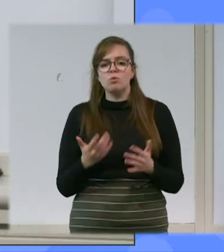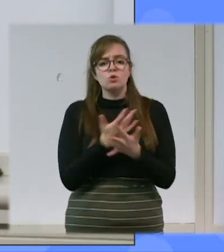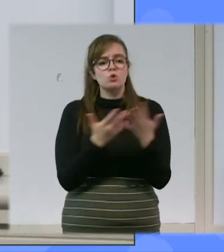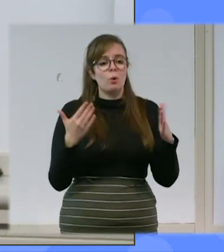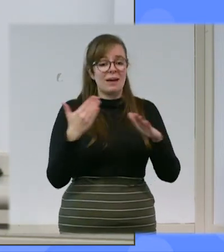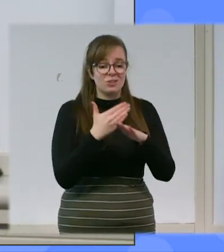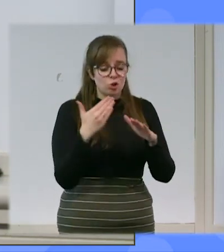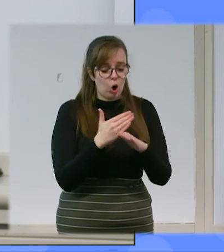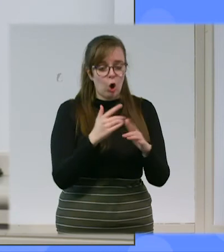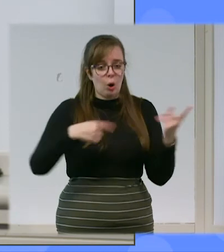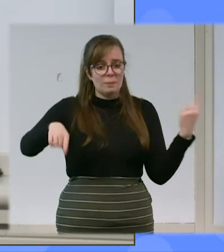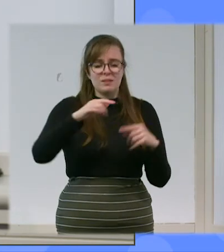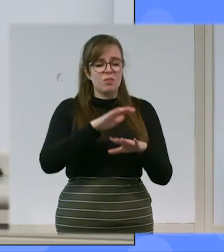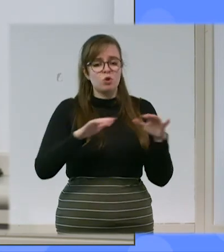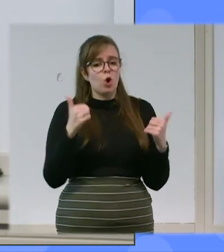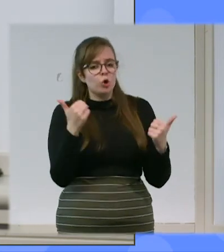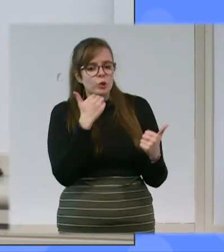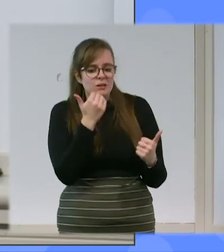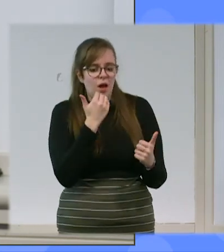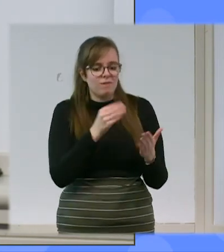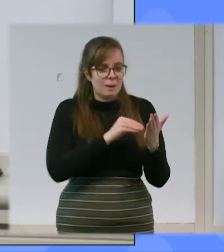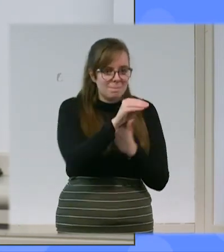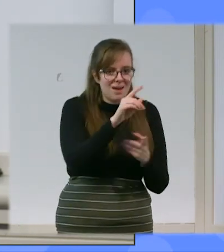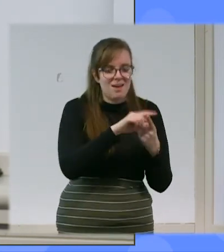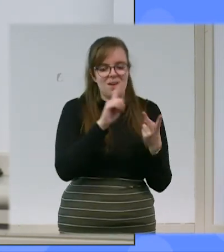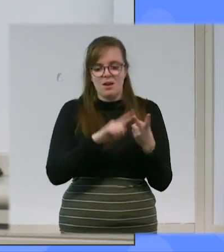enough in terms of how they pay in terms of how they people out of poverty people